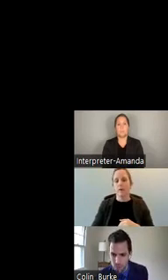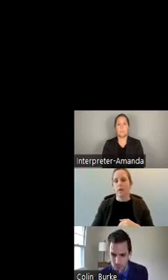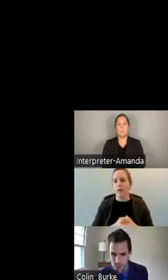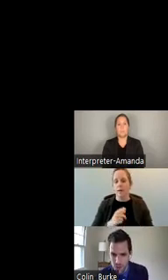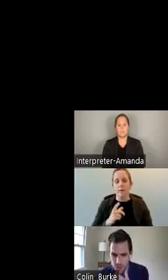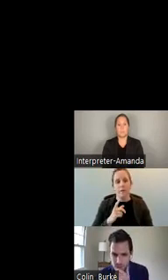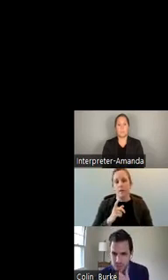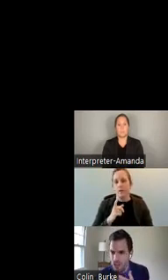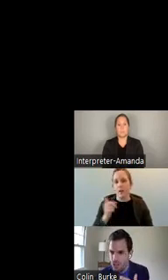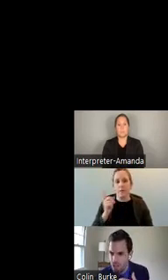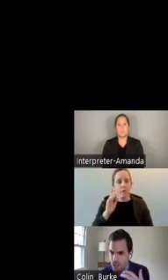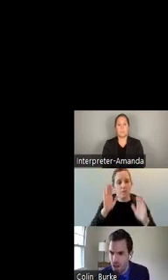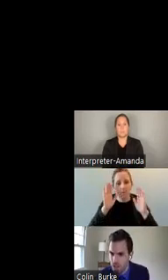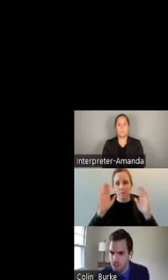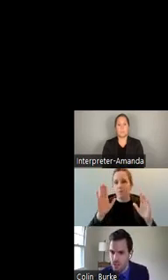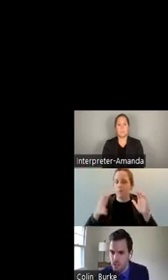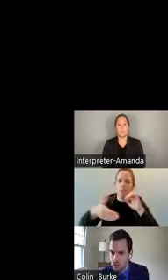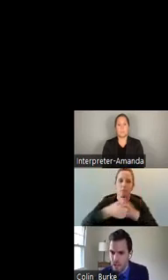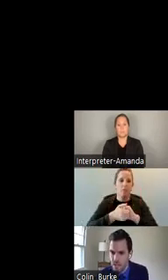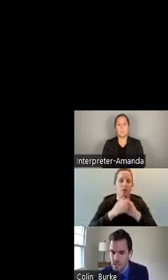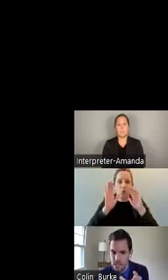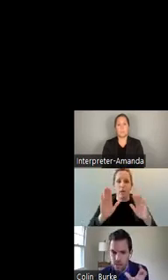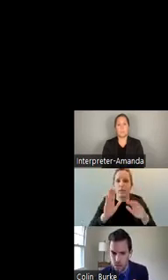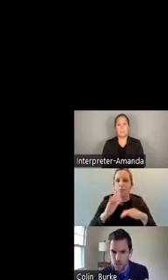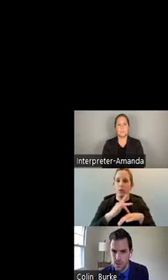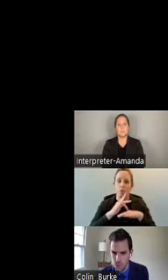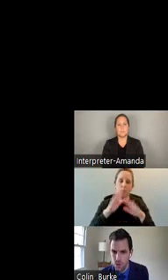research partners and Dr kaser and others in the center of excellence have ongoing research